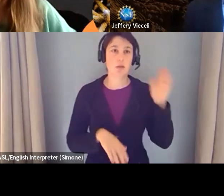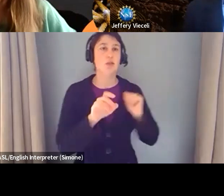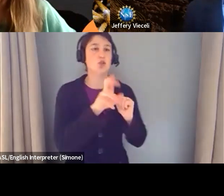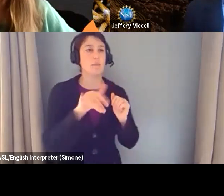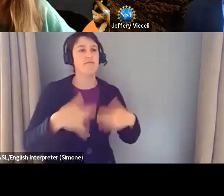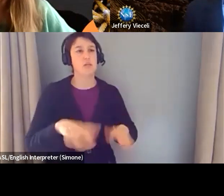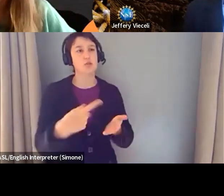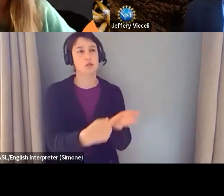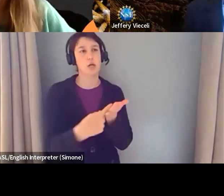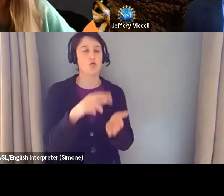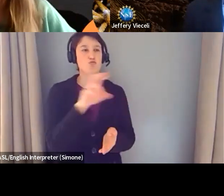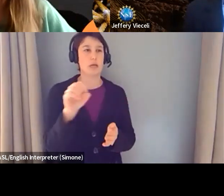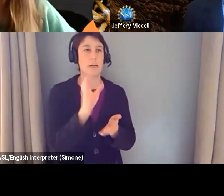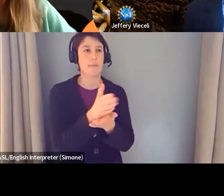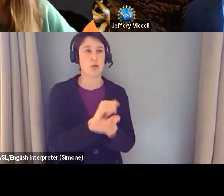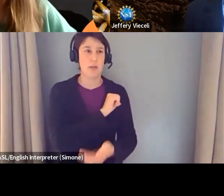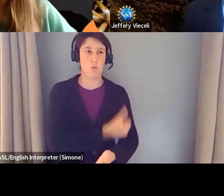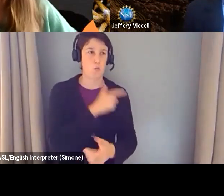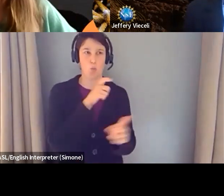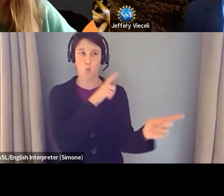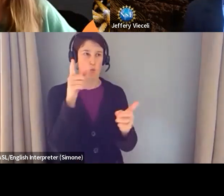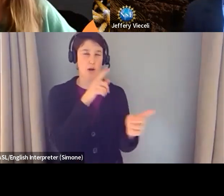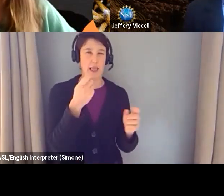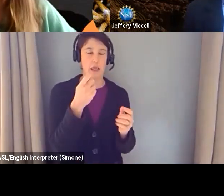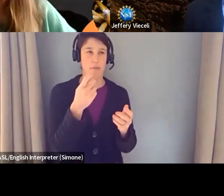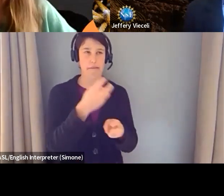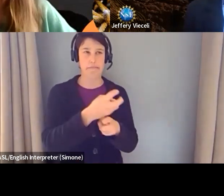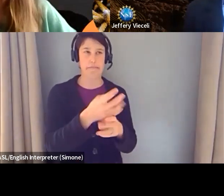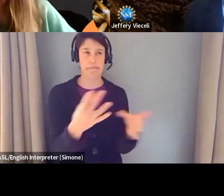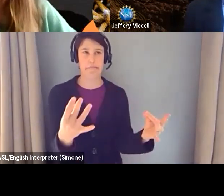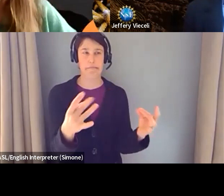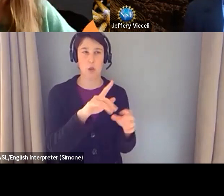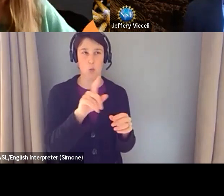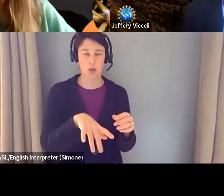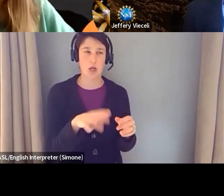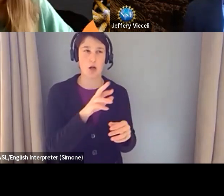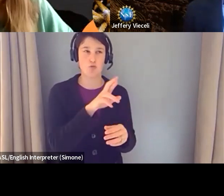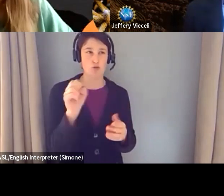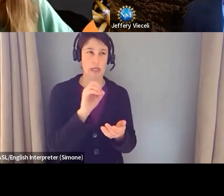This is a little bit of a nuanced question on that rebudgeting authority, which is,